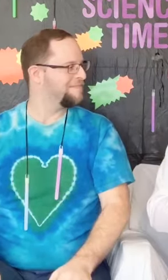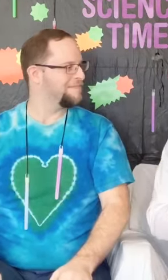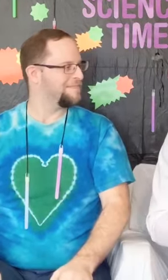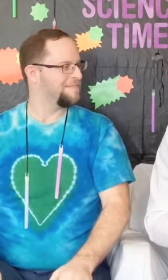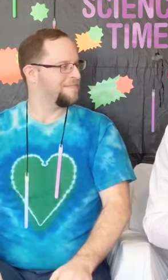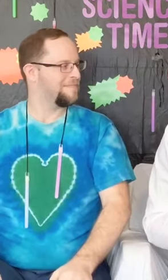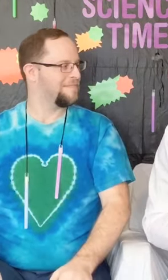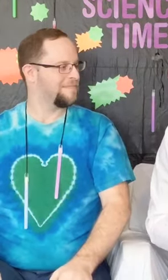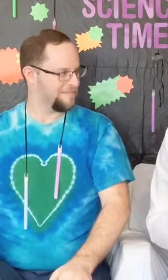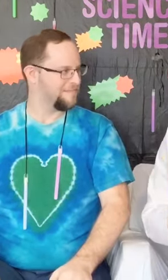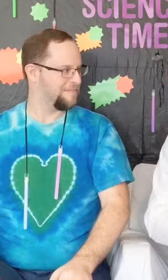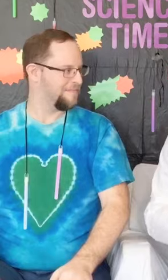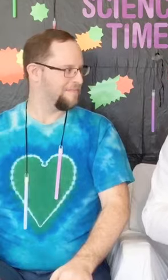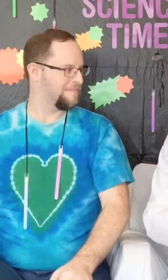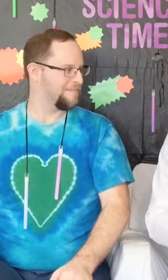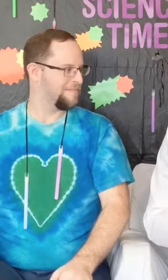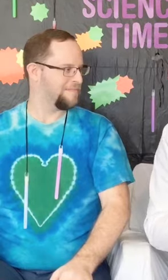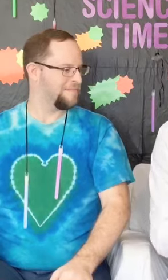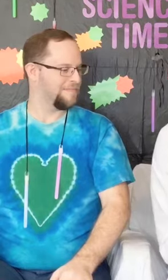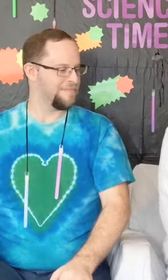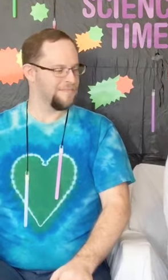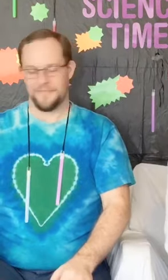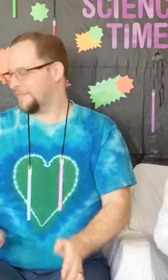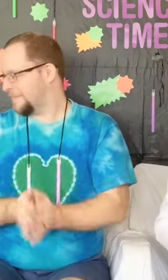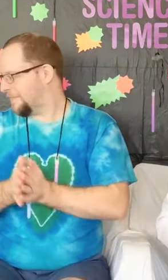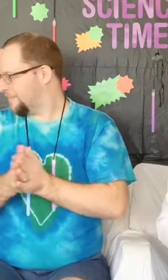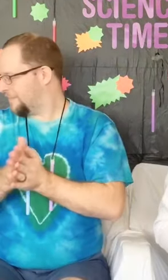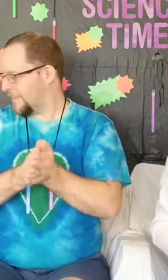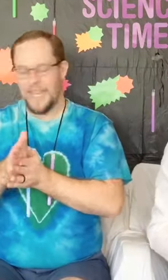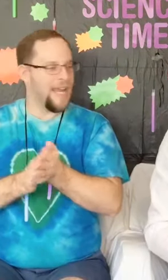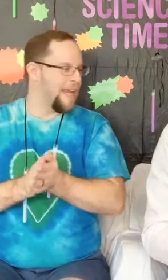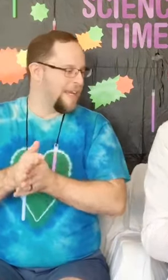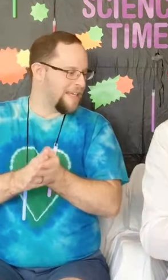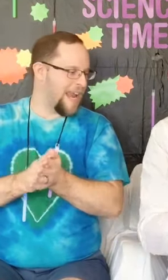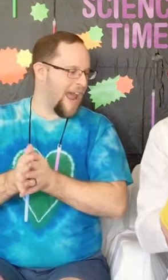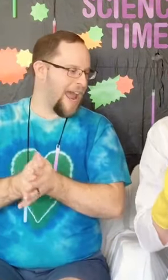speaking of reading. I have a very fun book that I'd like to share with you.